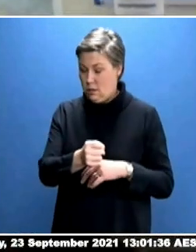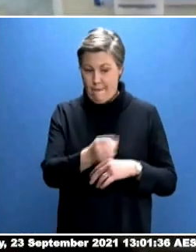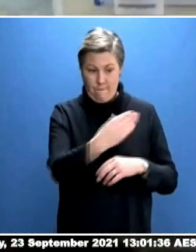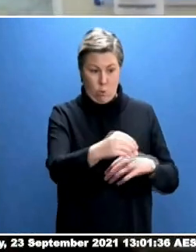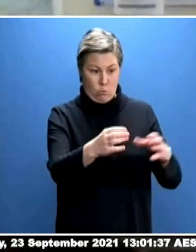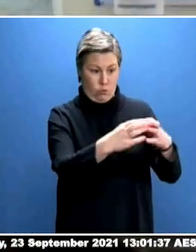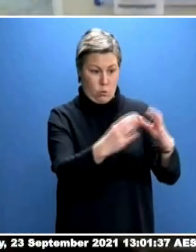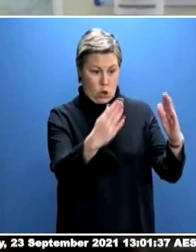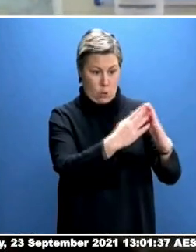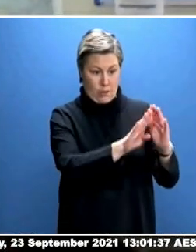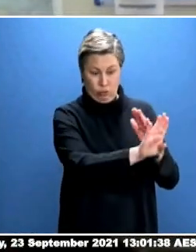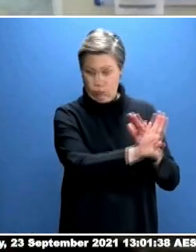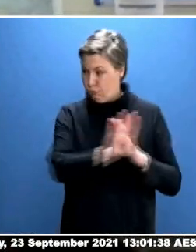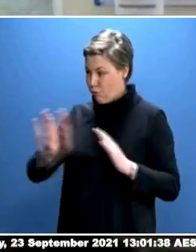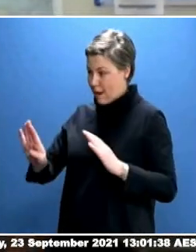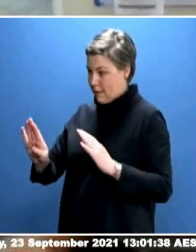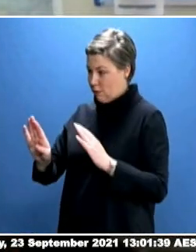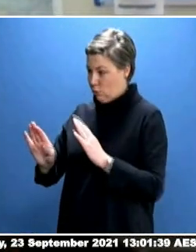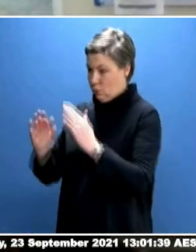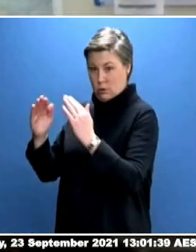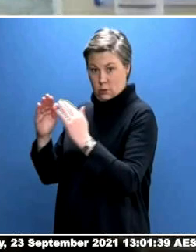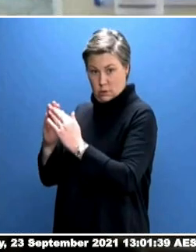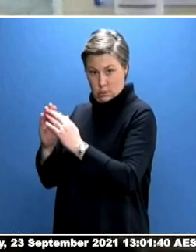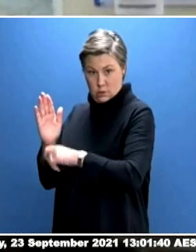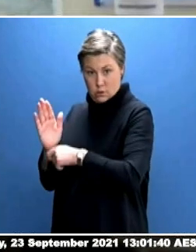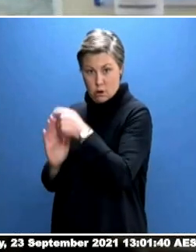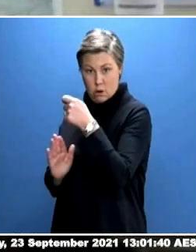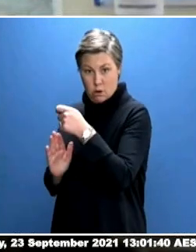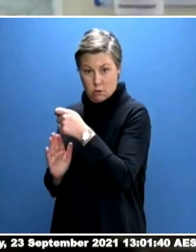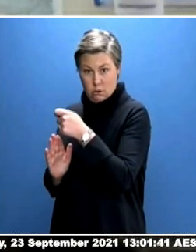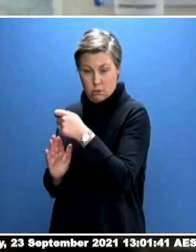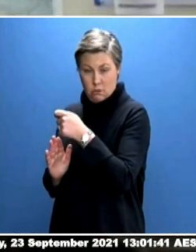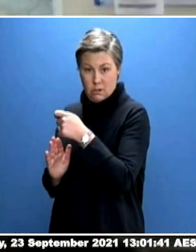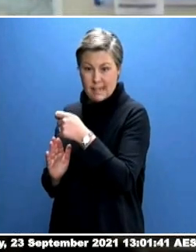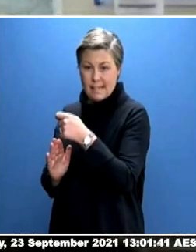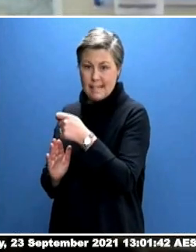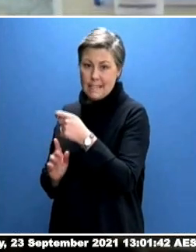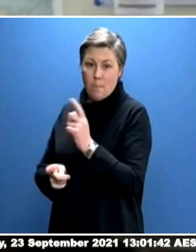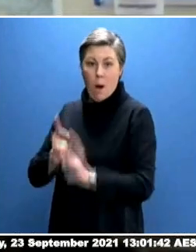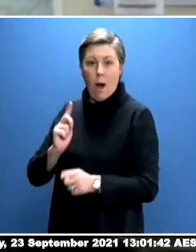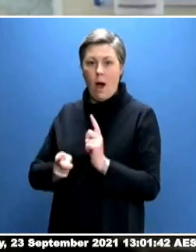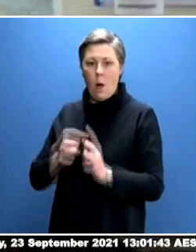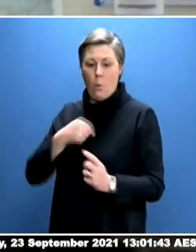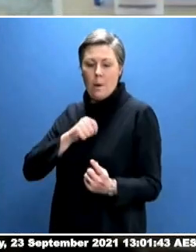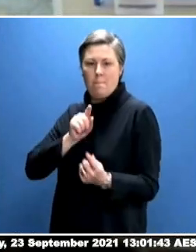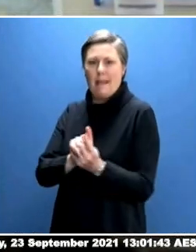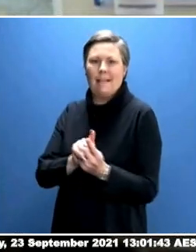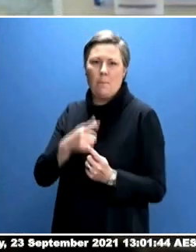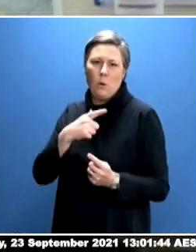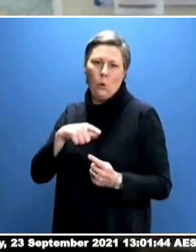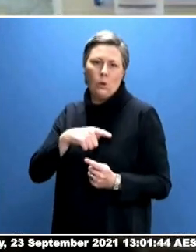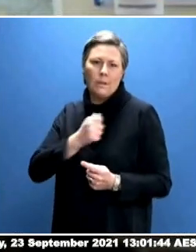care, quite often kids come through our door as youth justice clients, are